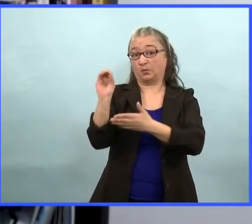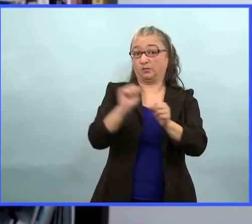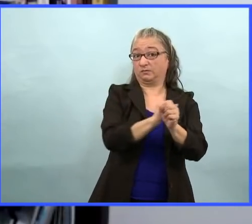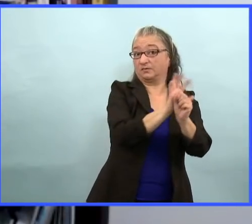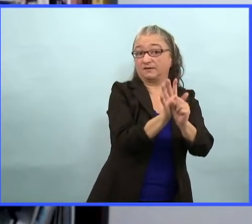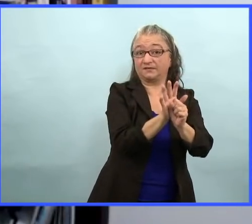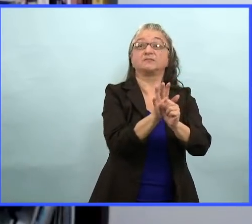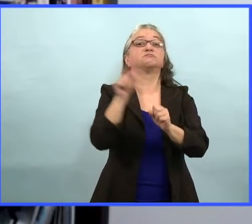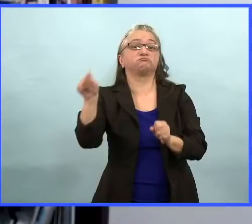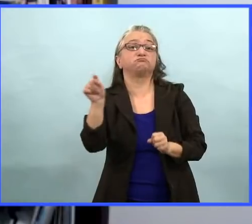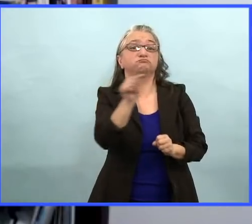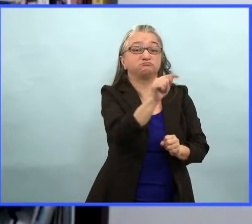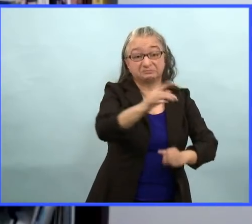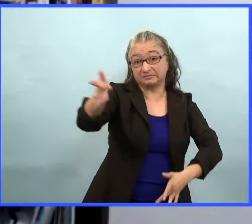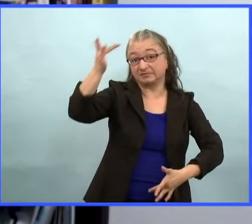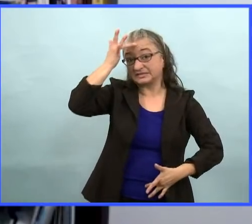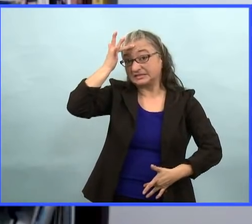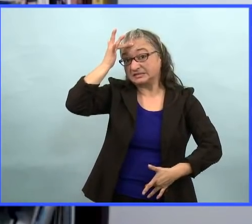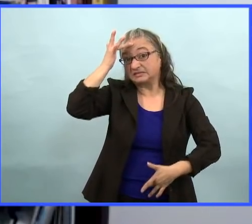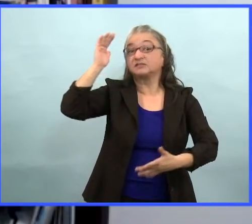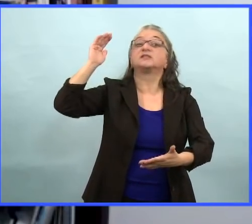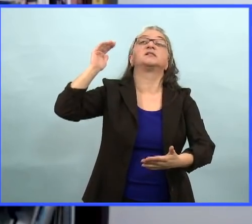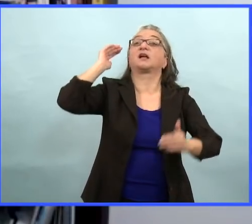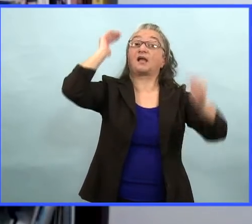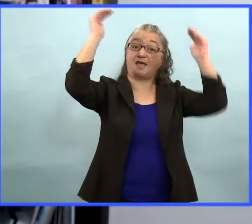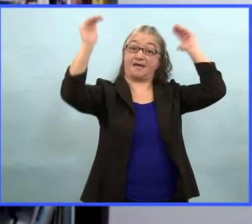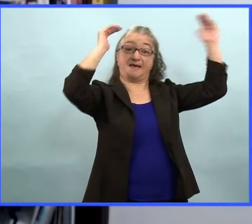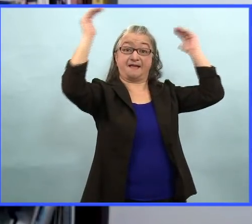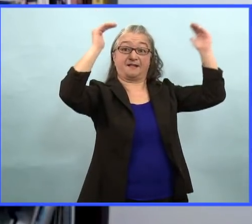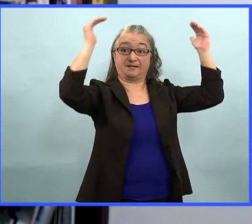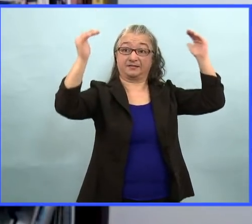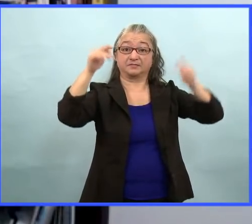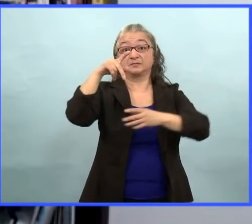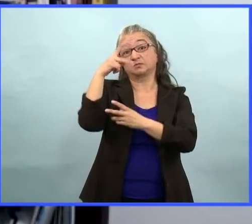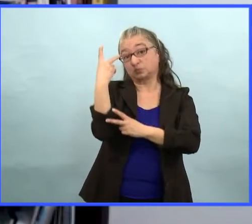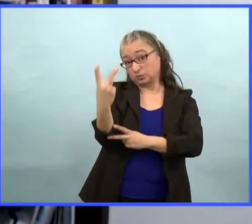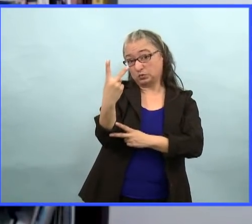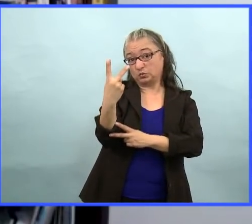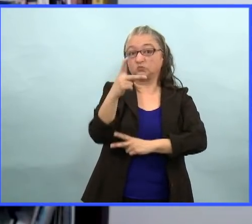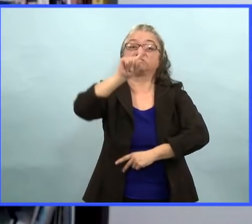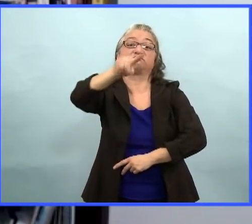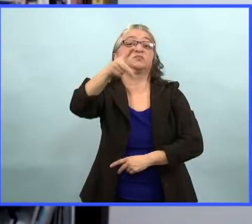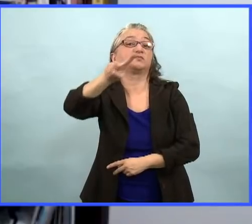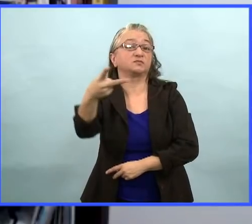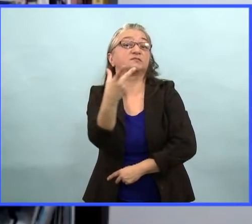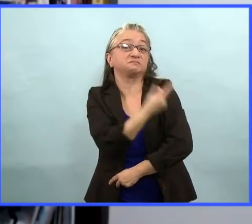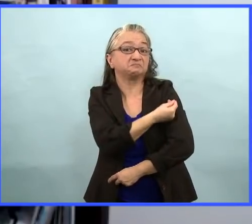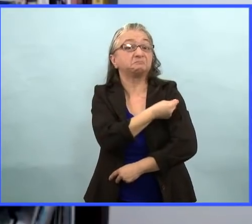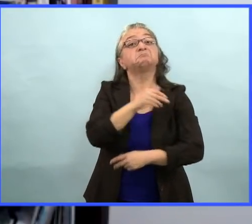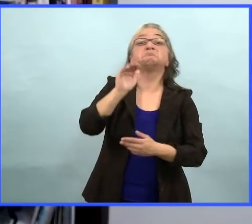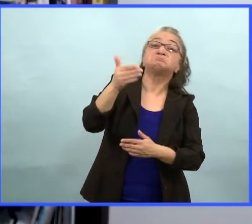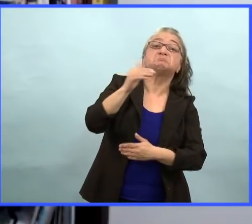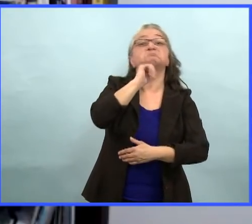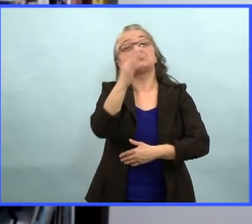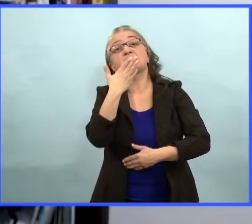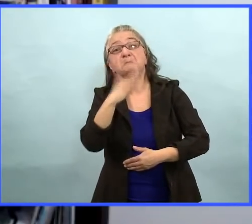with two doses remain very well protected against hospitalization icu admission and death so for